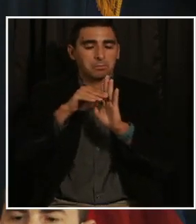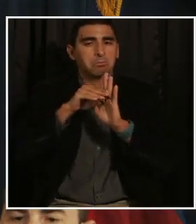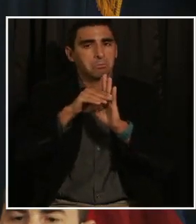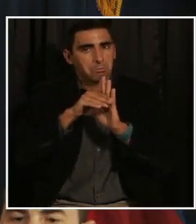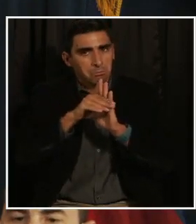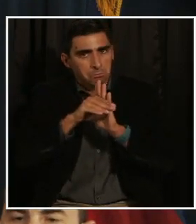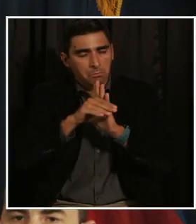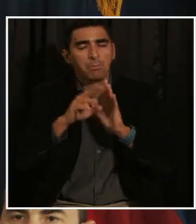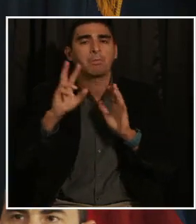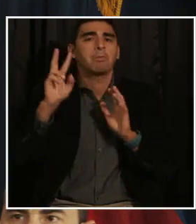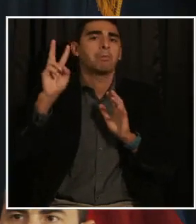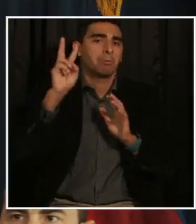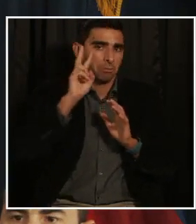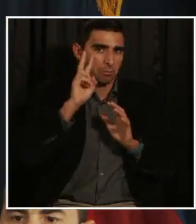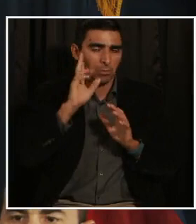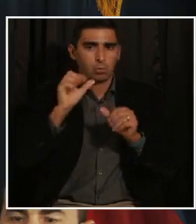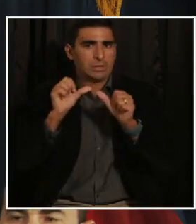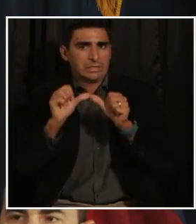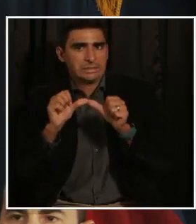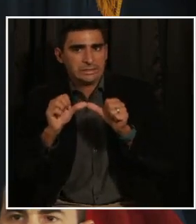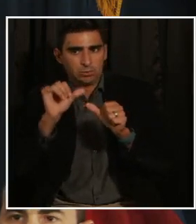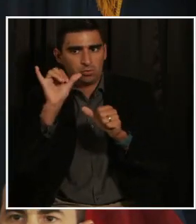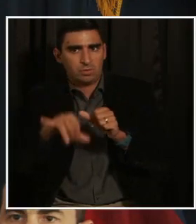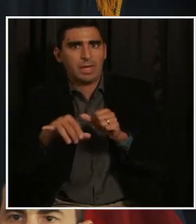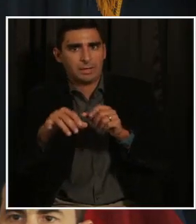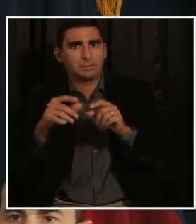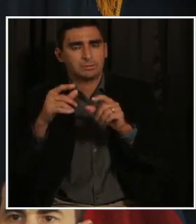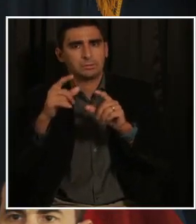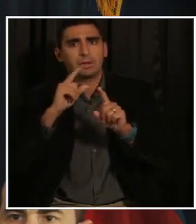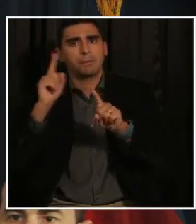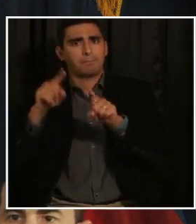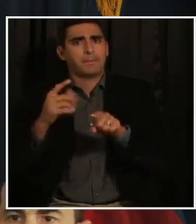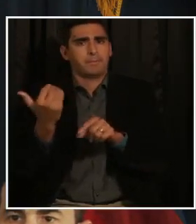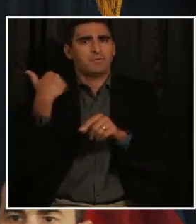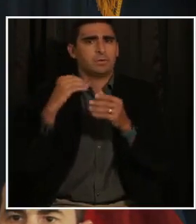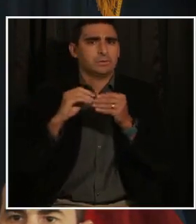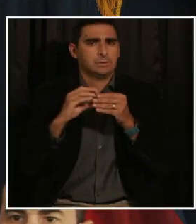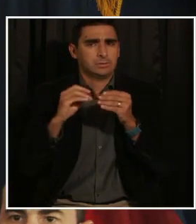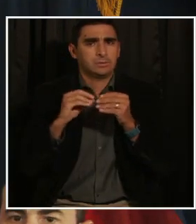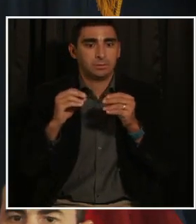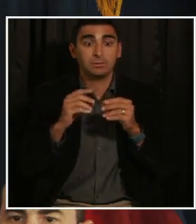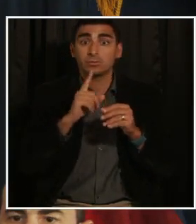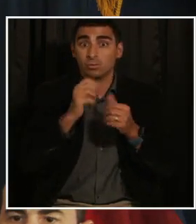continue to keep that north star in mind um and while many of our hospital workers our nurses